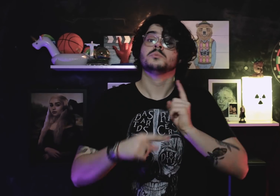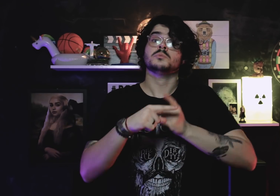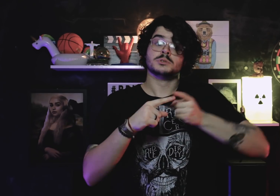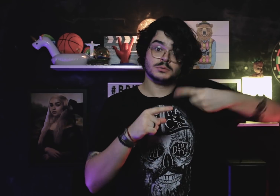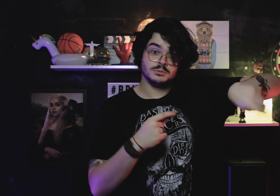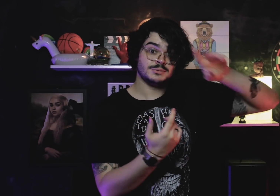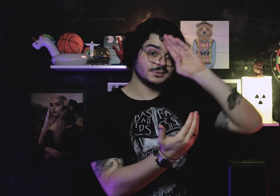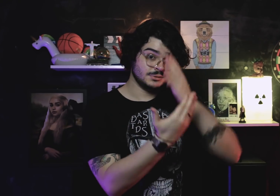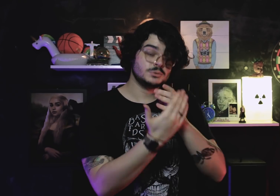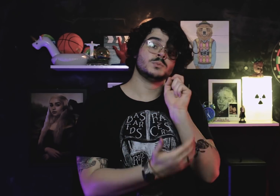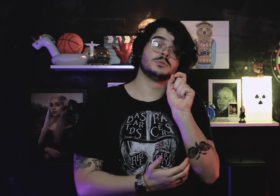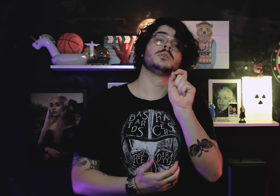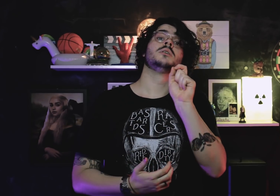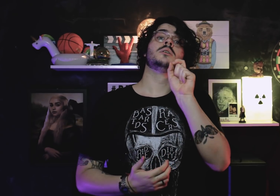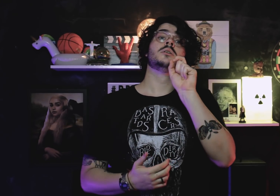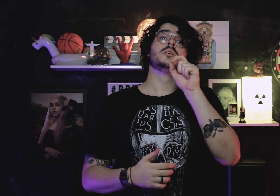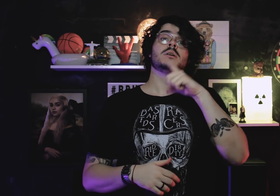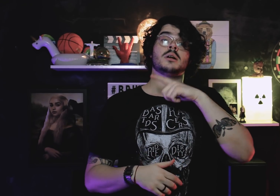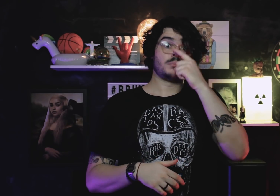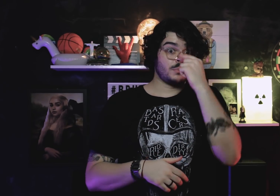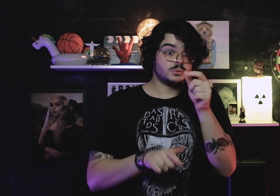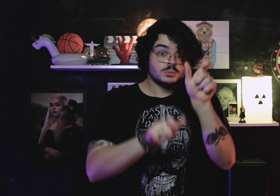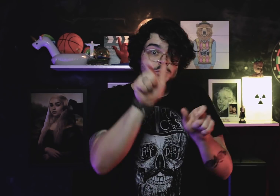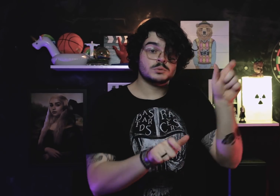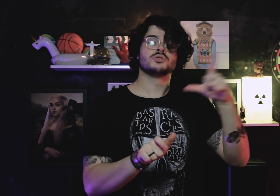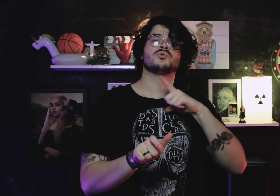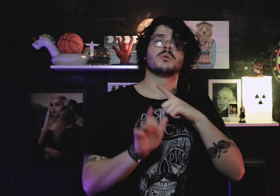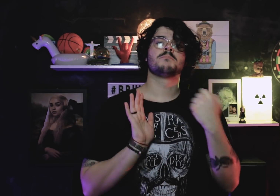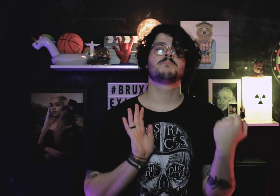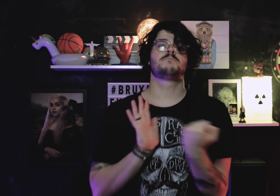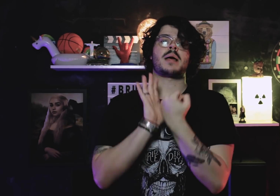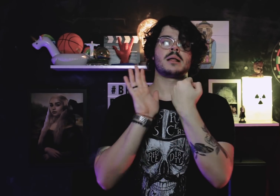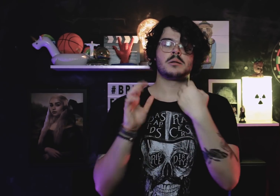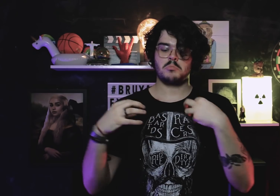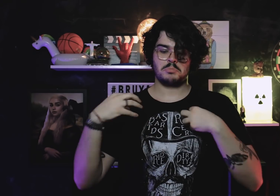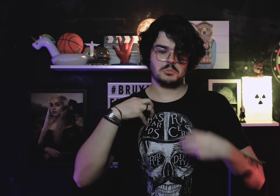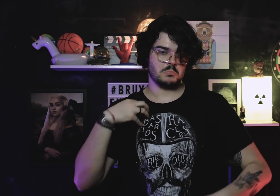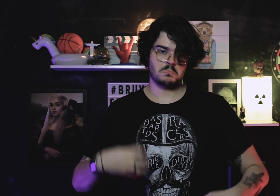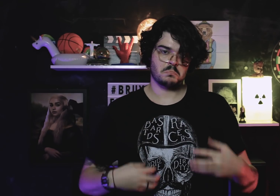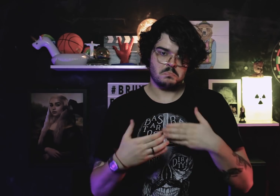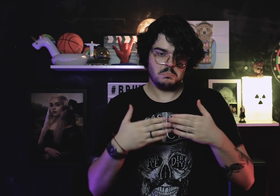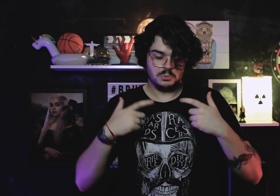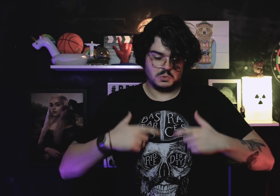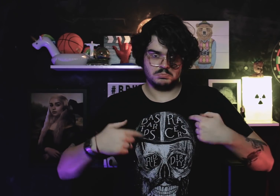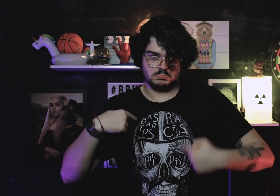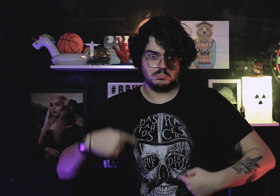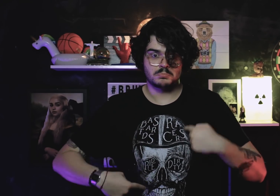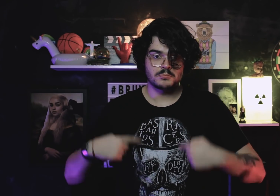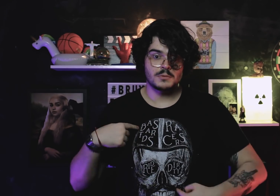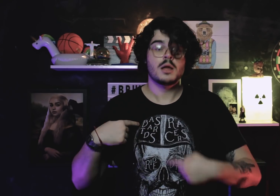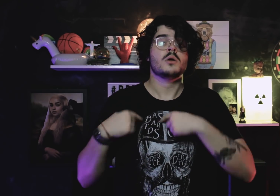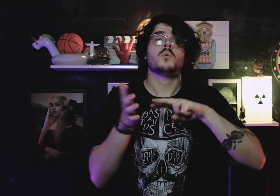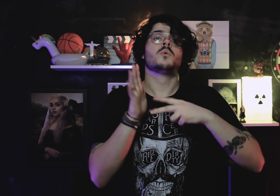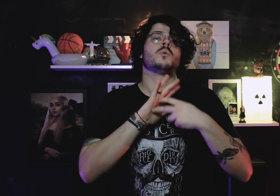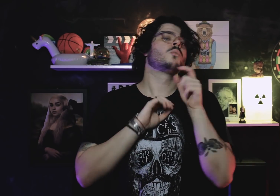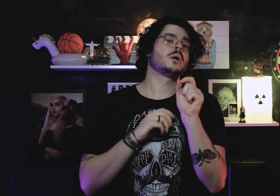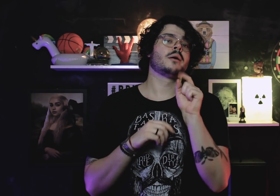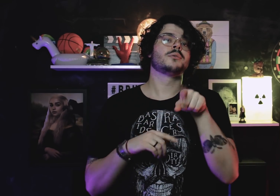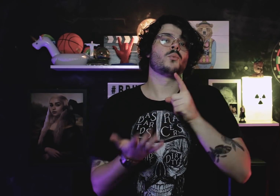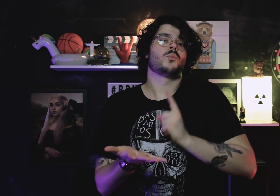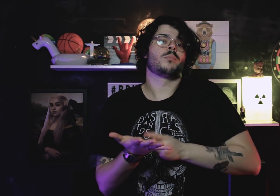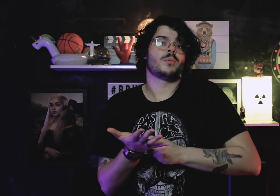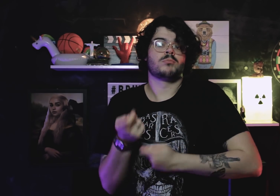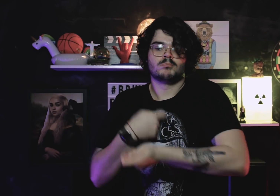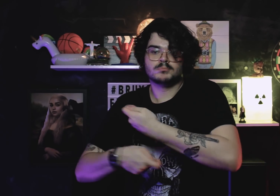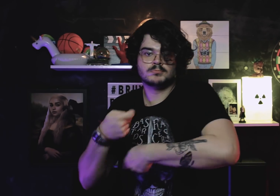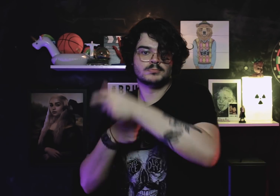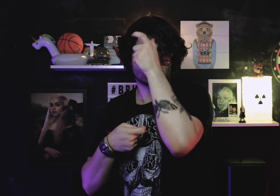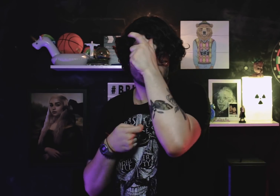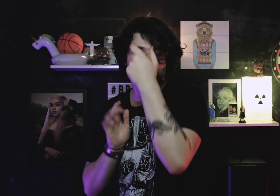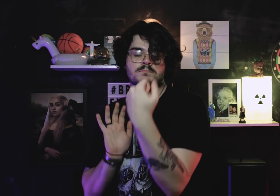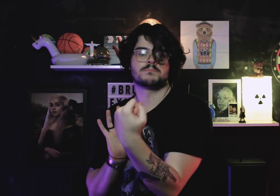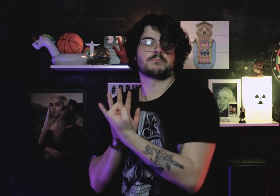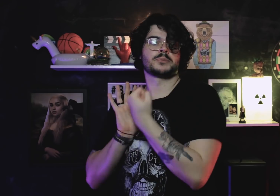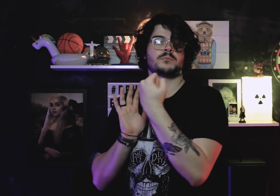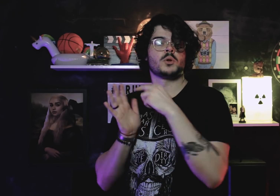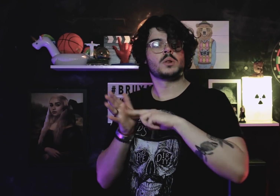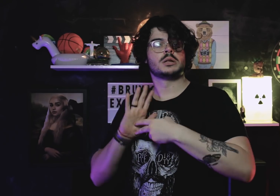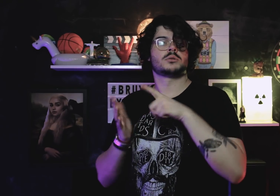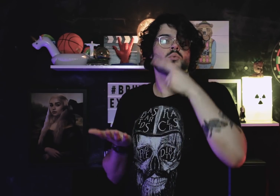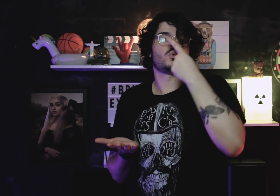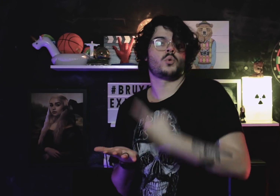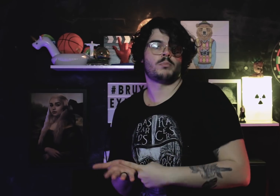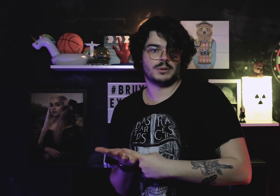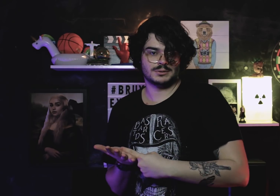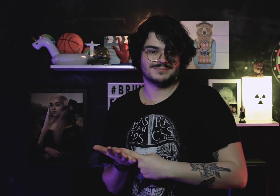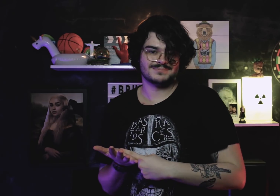because they believed that they would have some mark of witchcraft symbolizing the demonic pact,